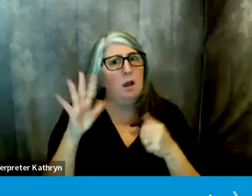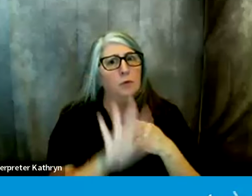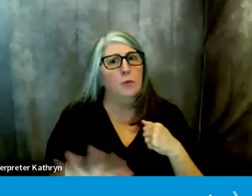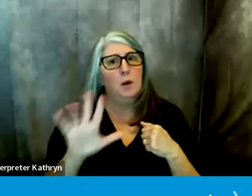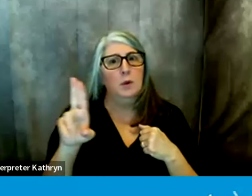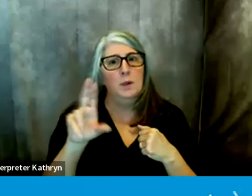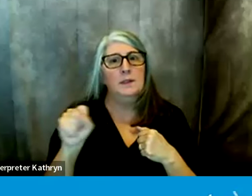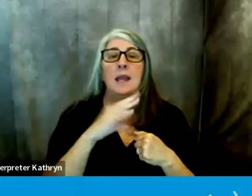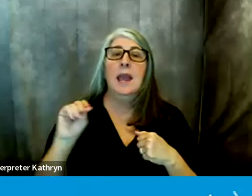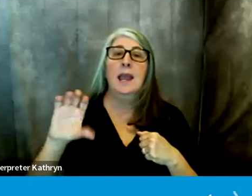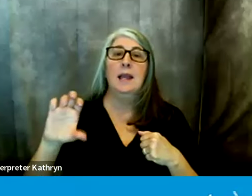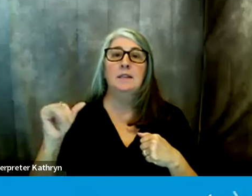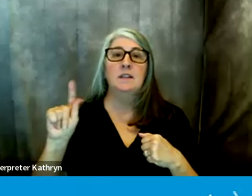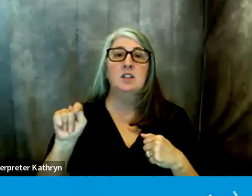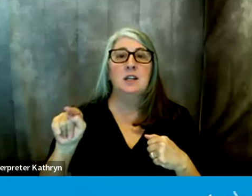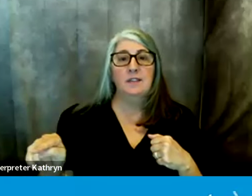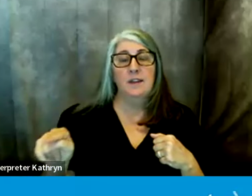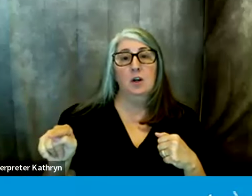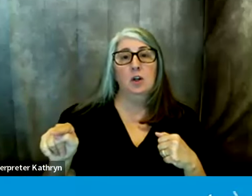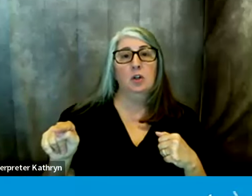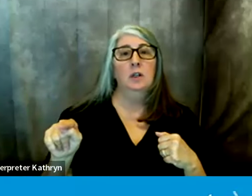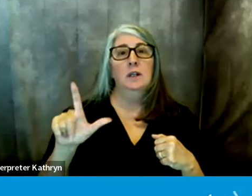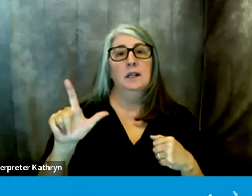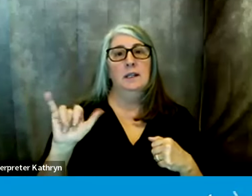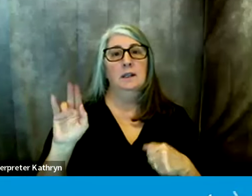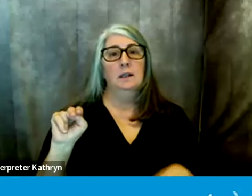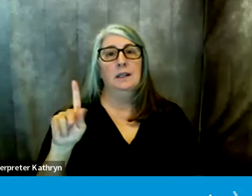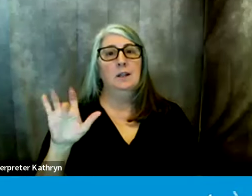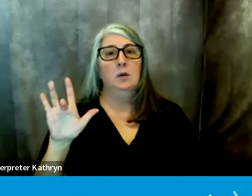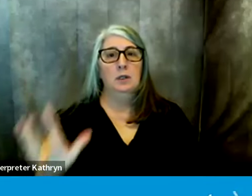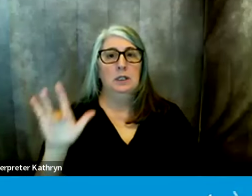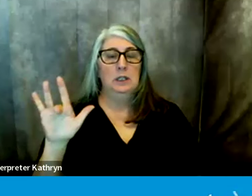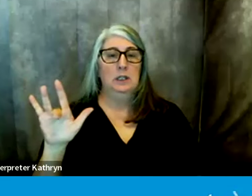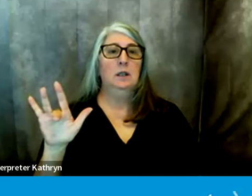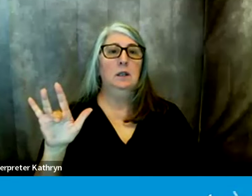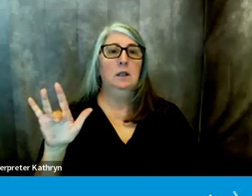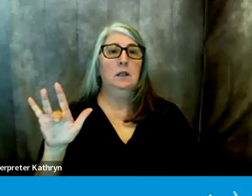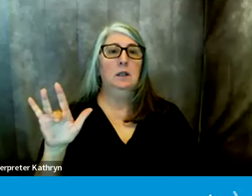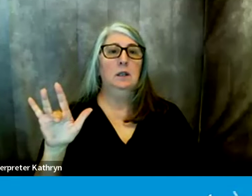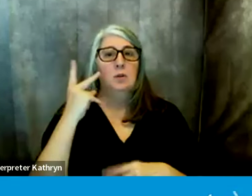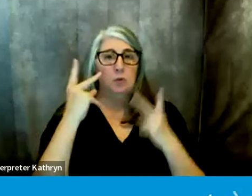there's the site that Dr. Gad mentioned, Clinicaltrials.gov.